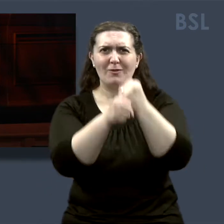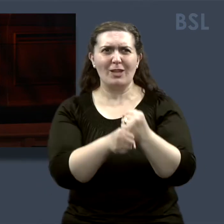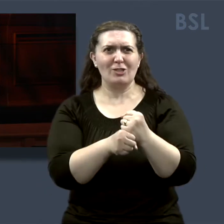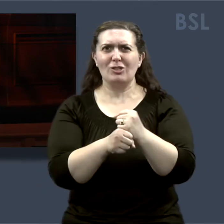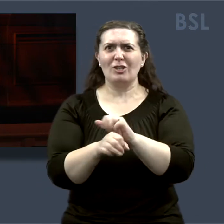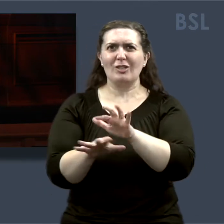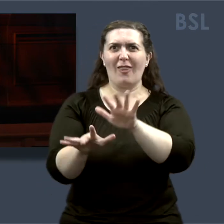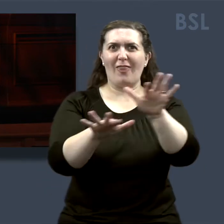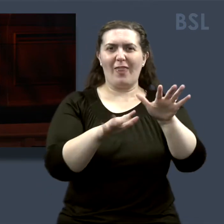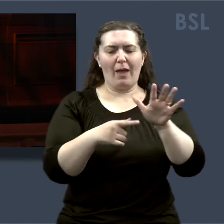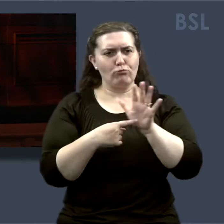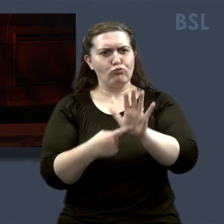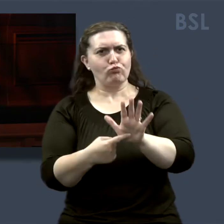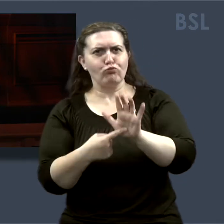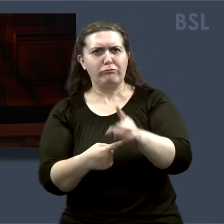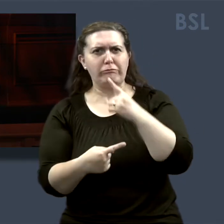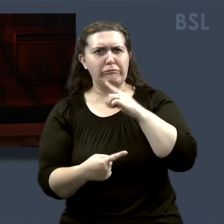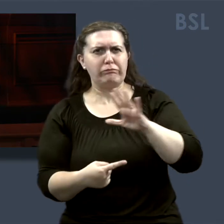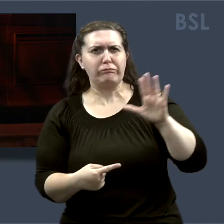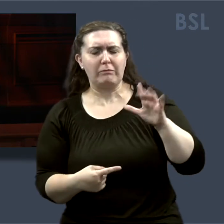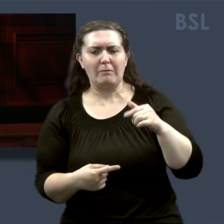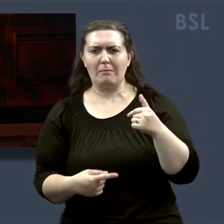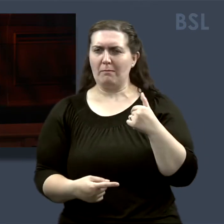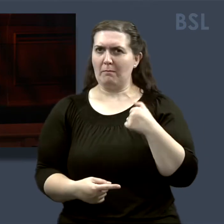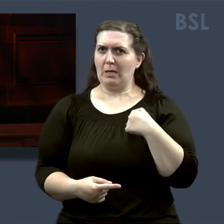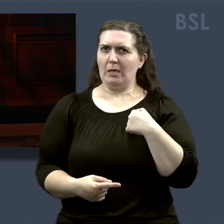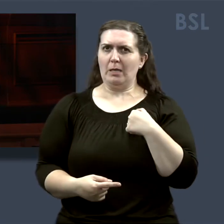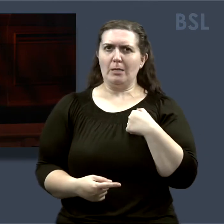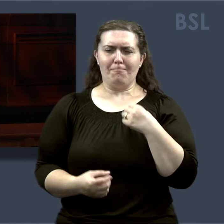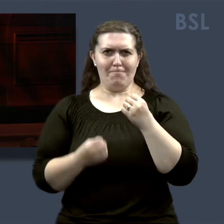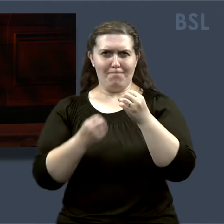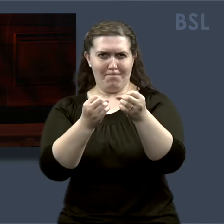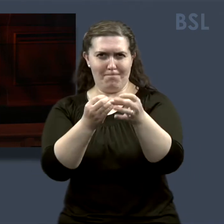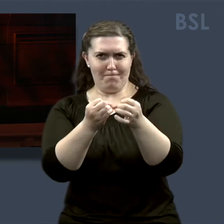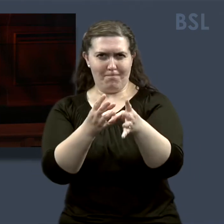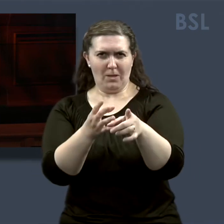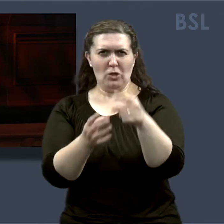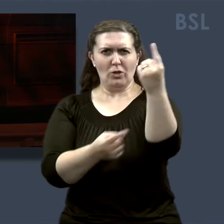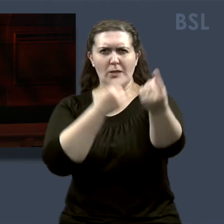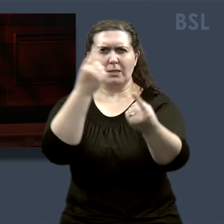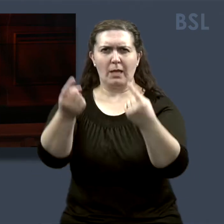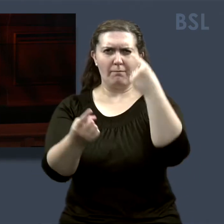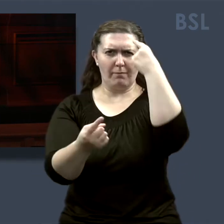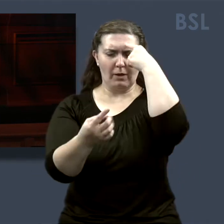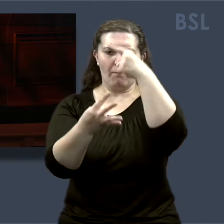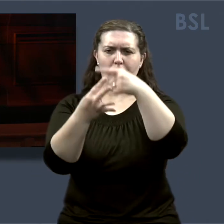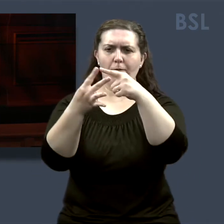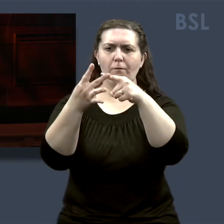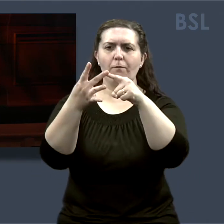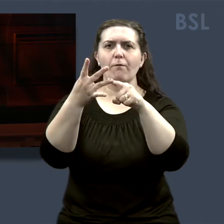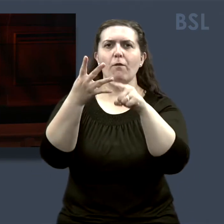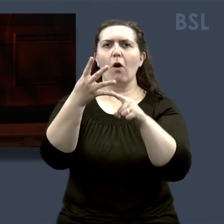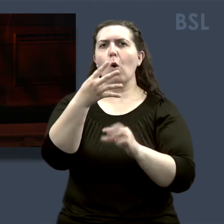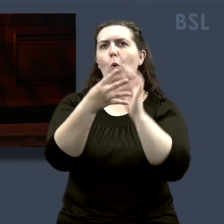As I share my thoughts, I invite you to reflect upon these four questions: